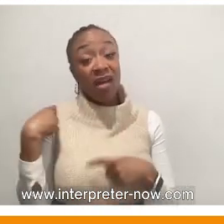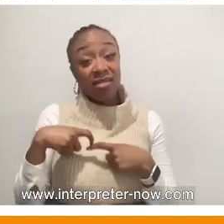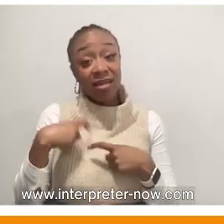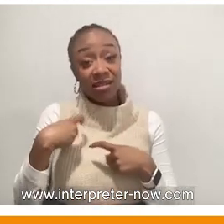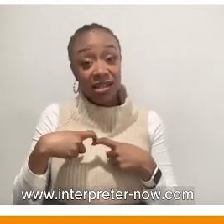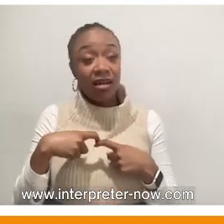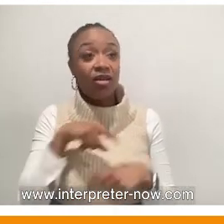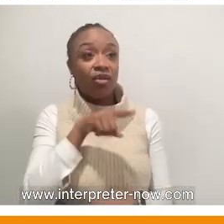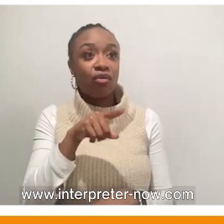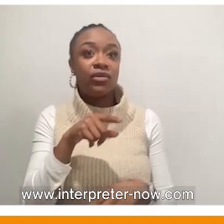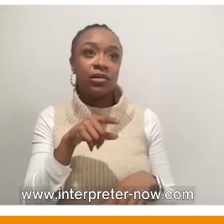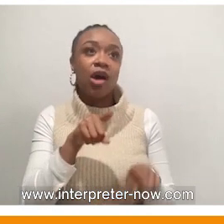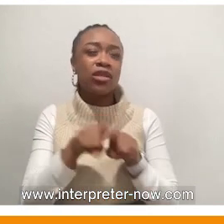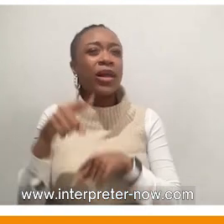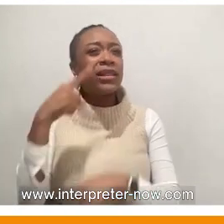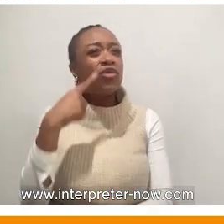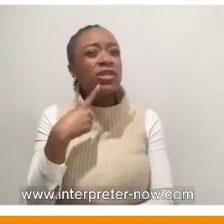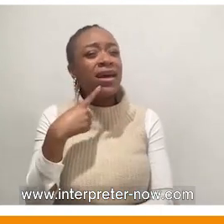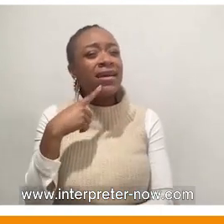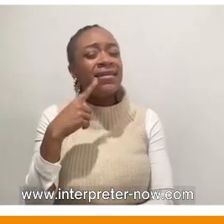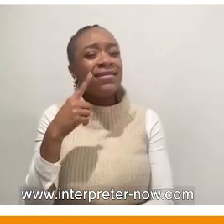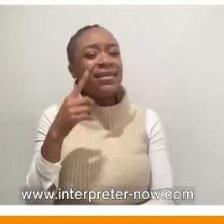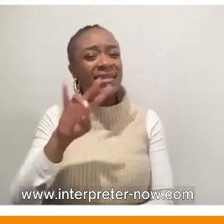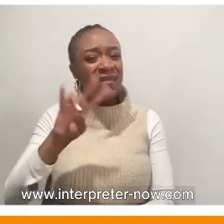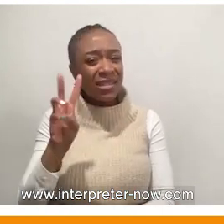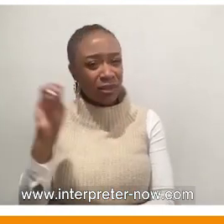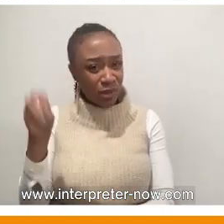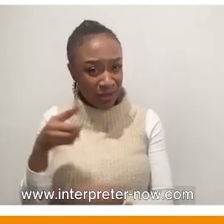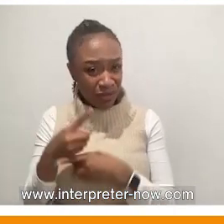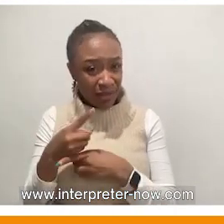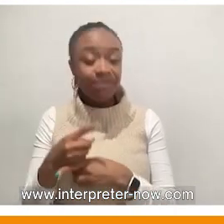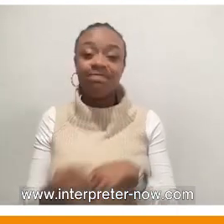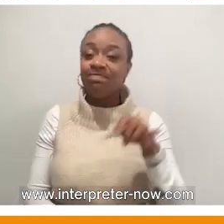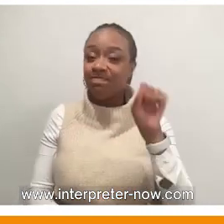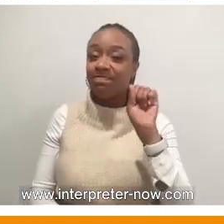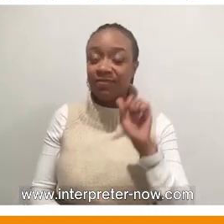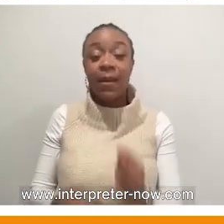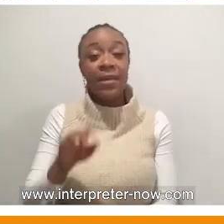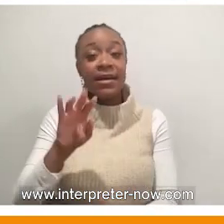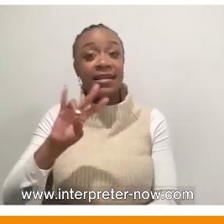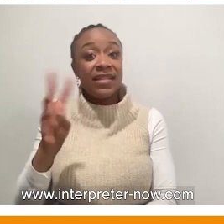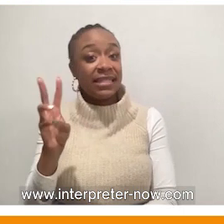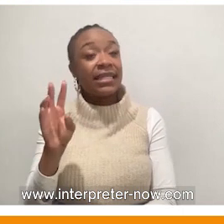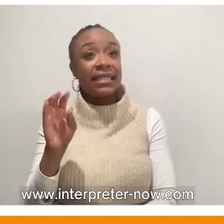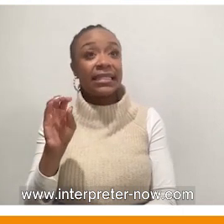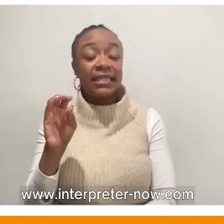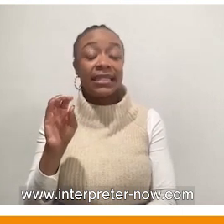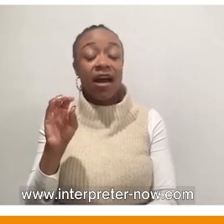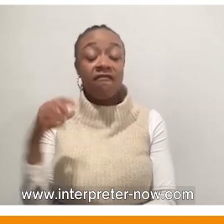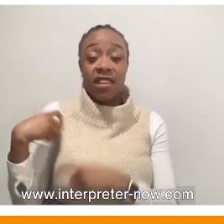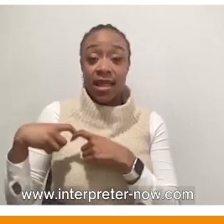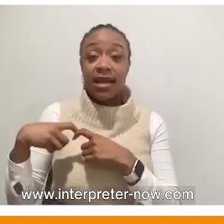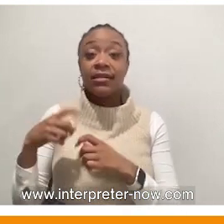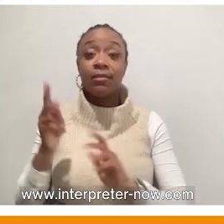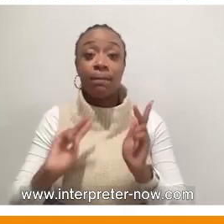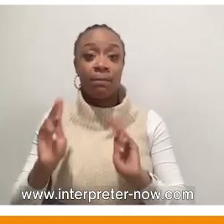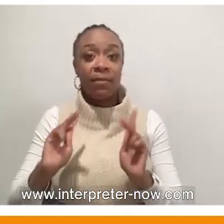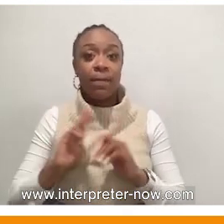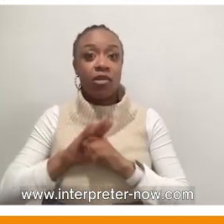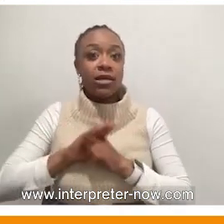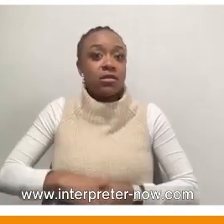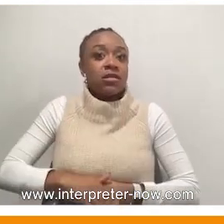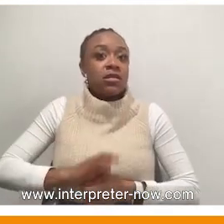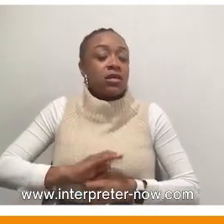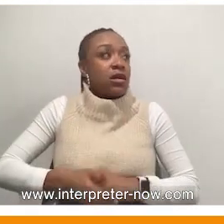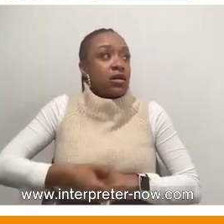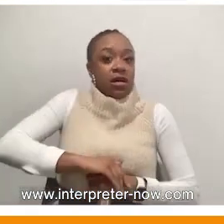I learned from you that Latinos also, I think you said 76% of Latinos or Latinx folk suppress